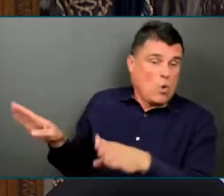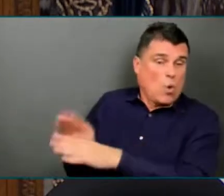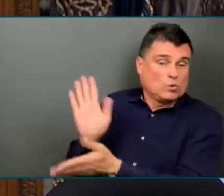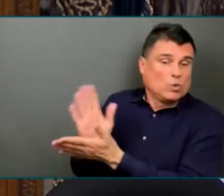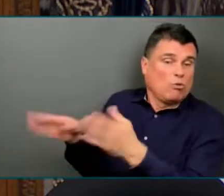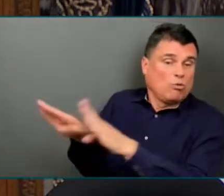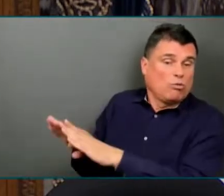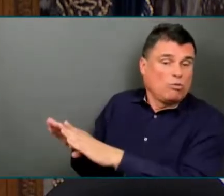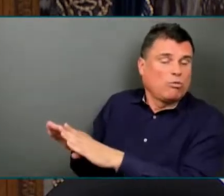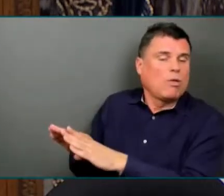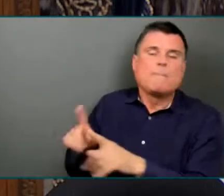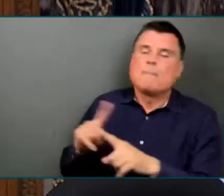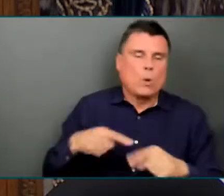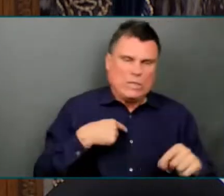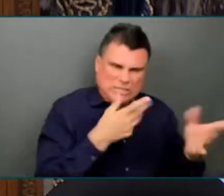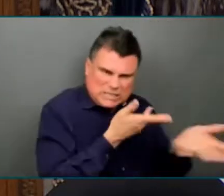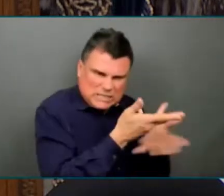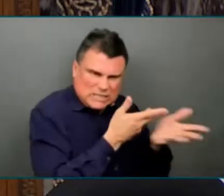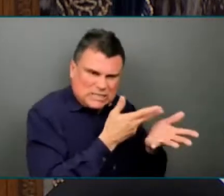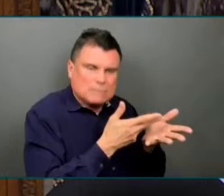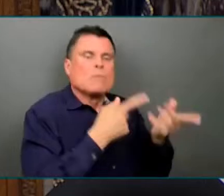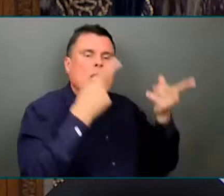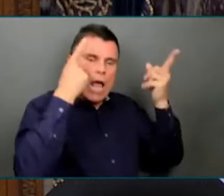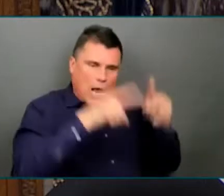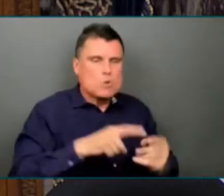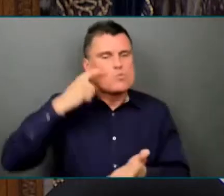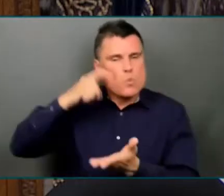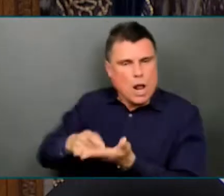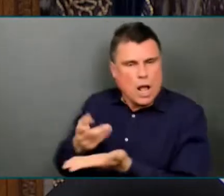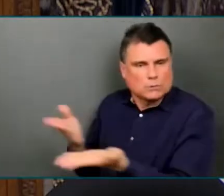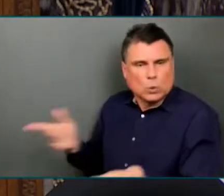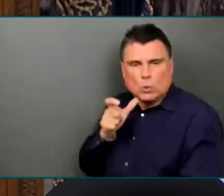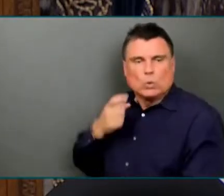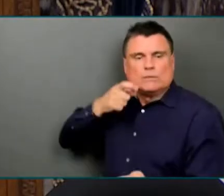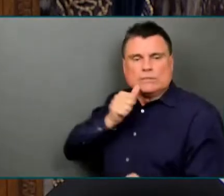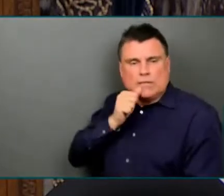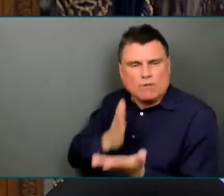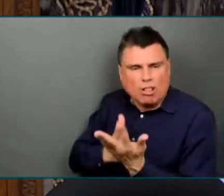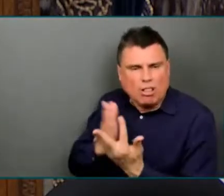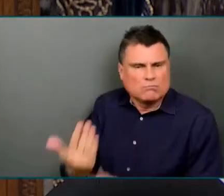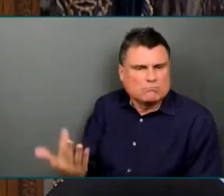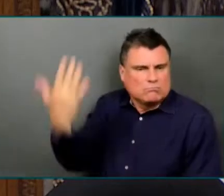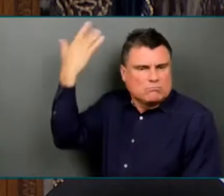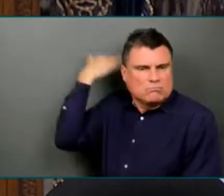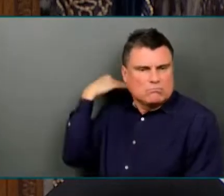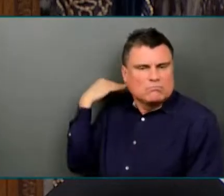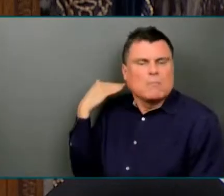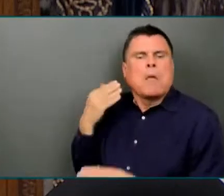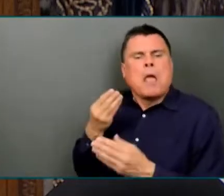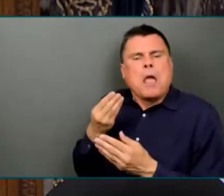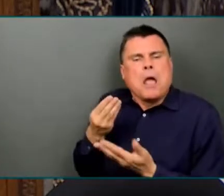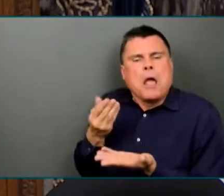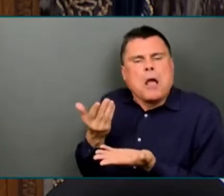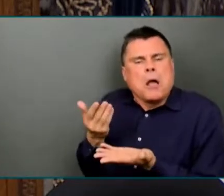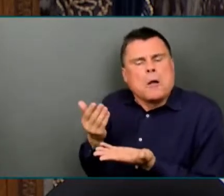Today’s announcement brings some small measure of justice for them, and I am very proud of the Premier and many advocates for making it happen.”